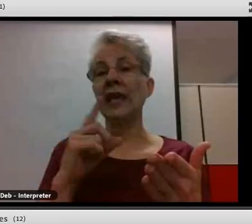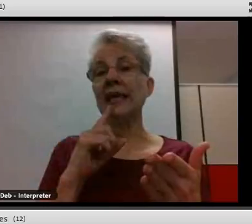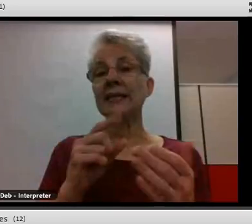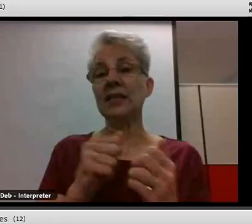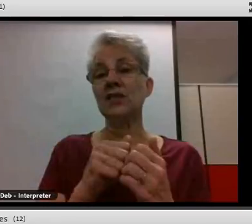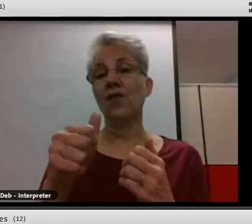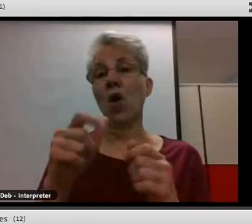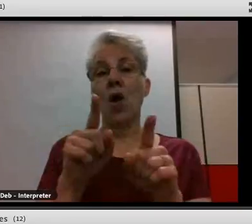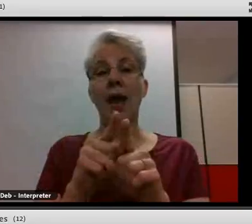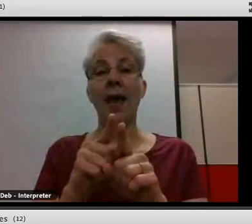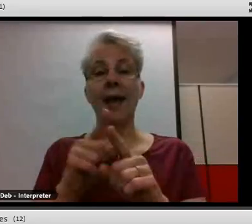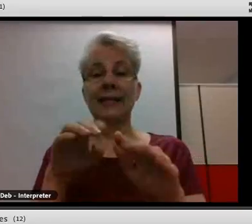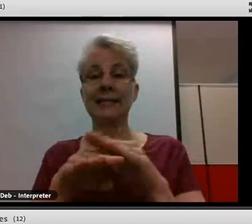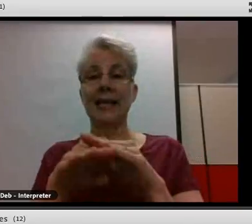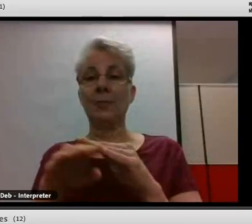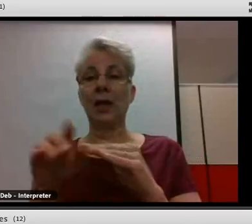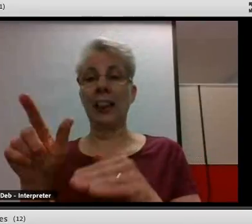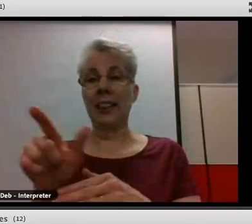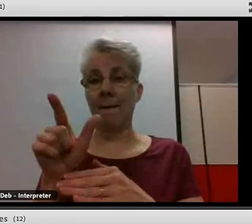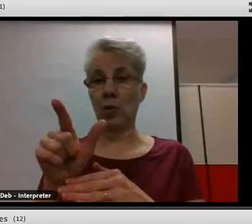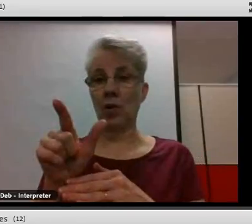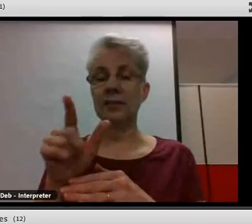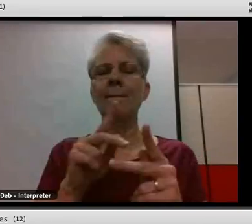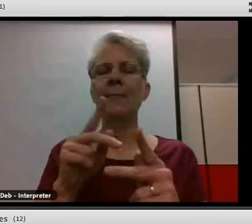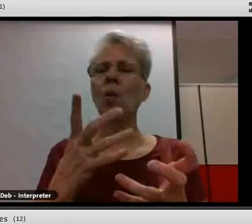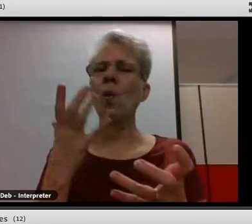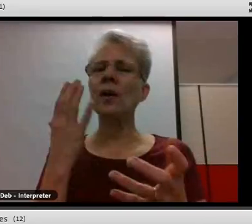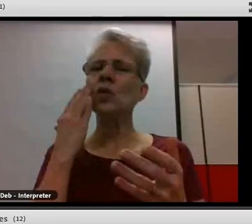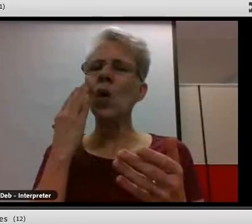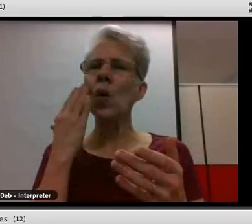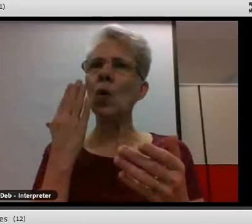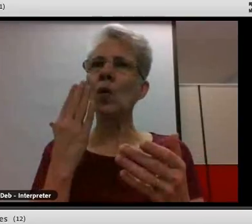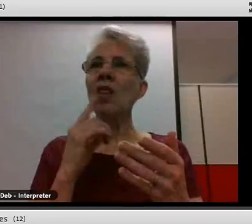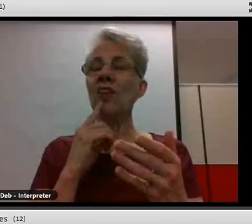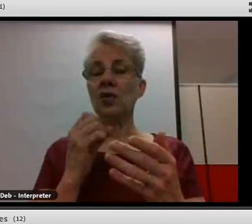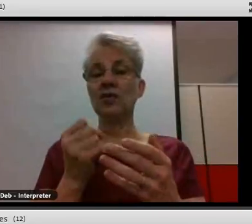are individuals with disabilities. And in a minute, I'll show you kind of what it looks like for Florida.